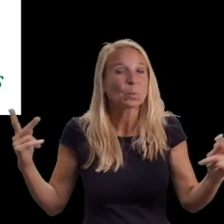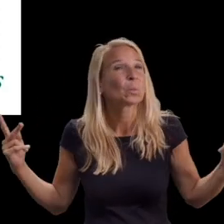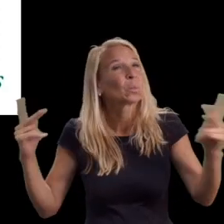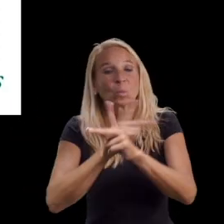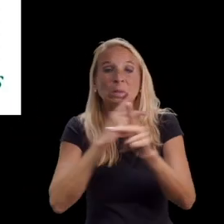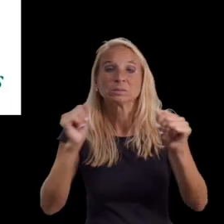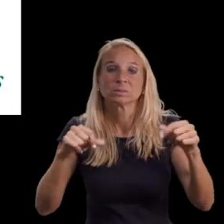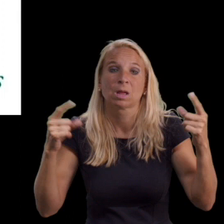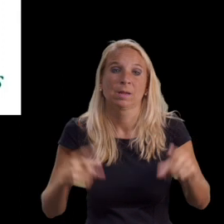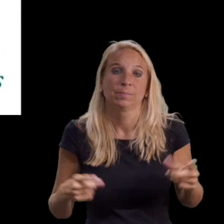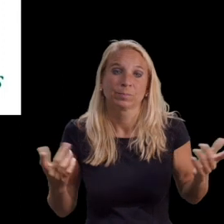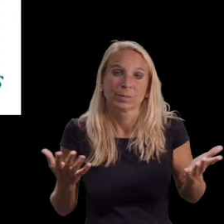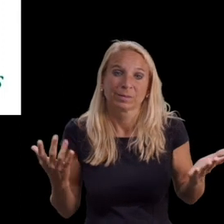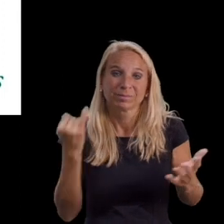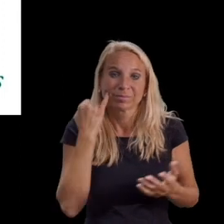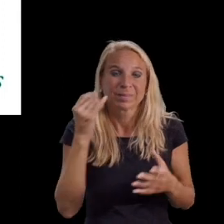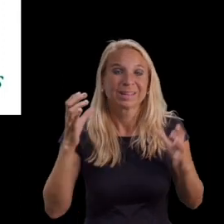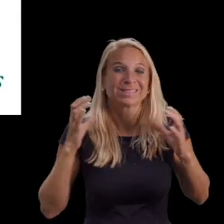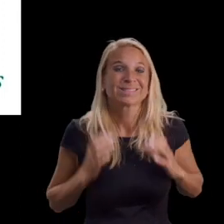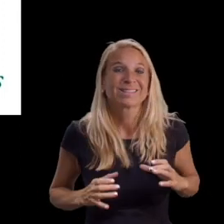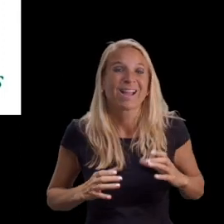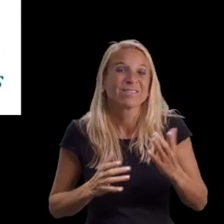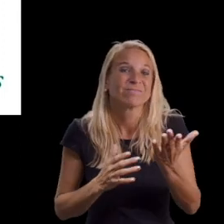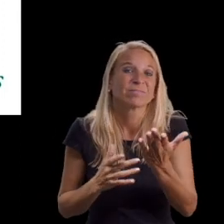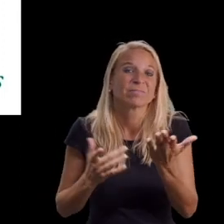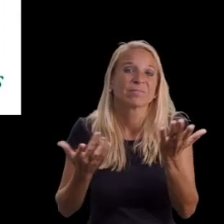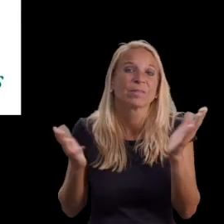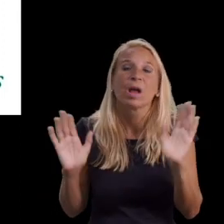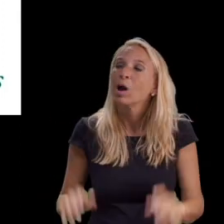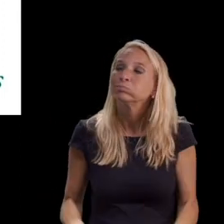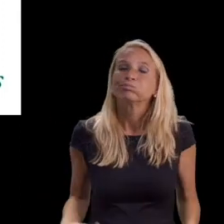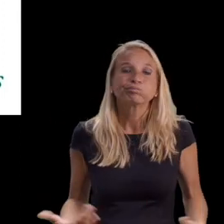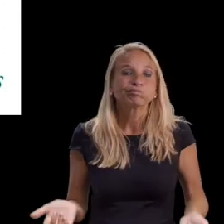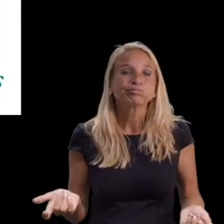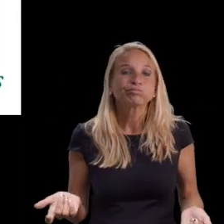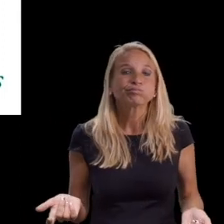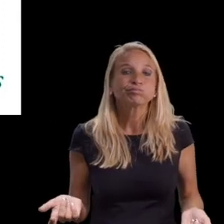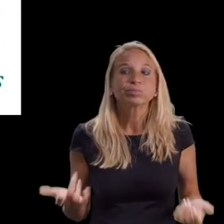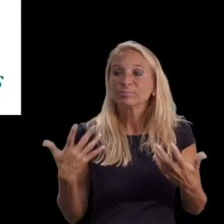if a client doesn't request continuation of services and we finish a fair hearing.